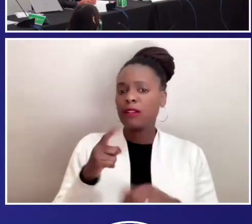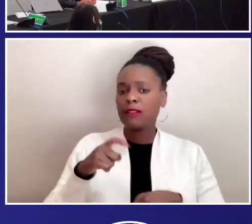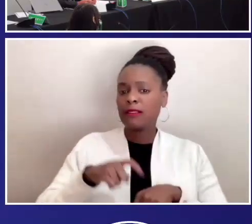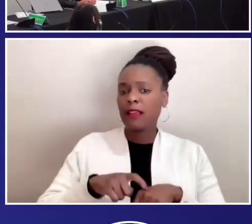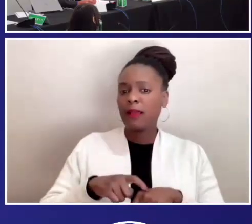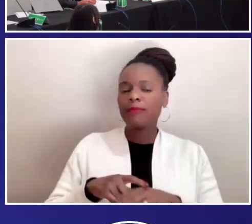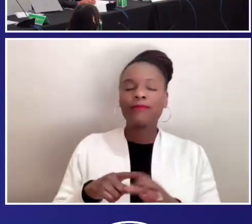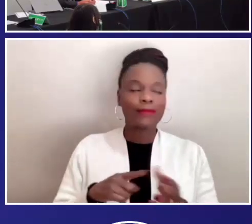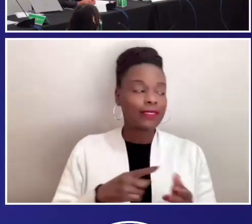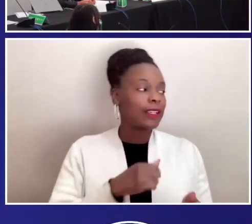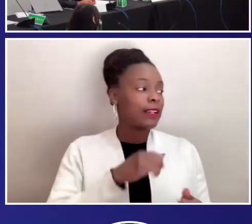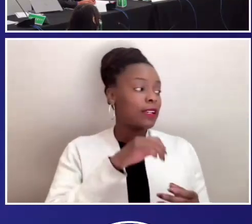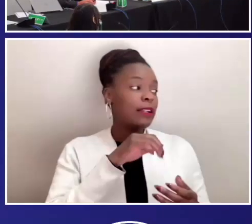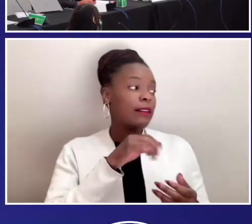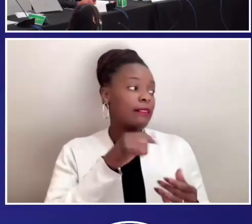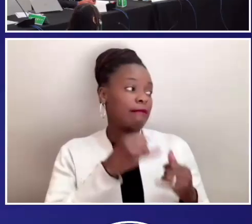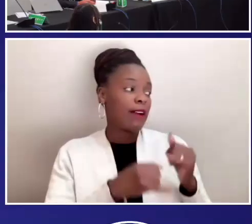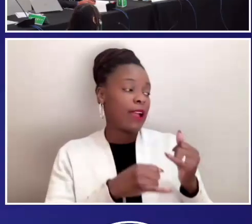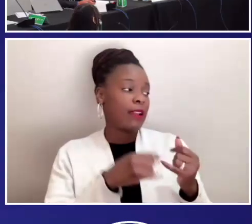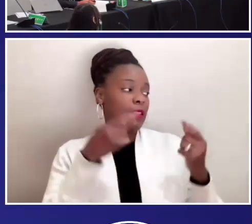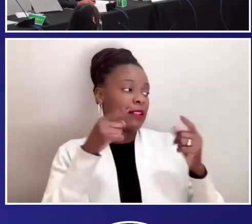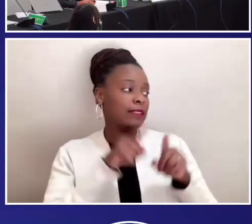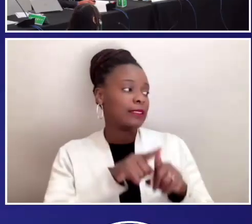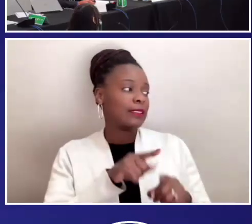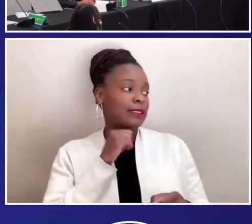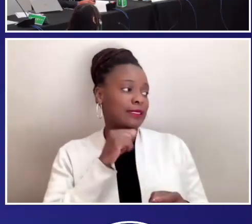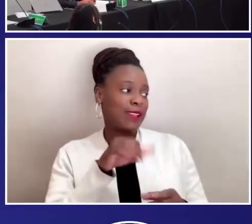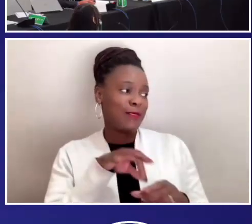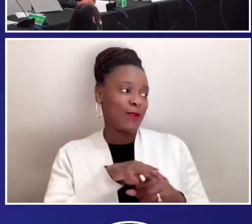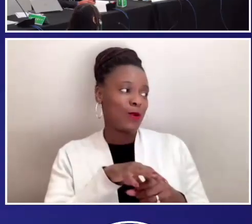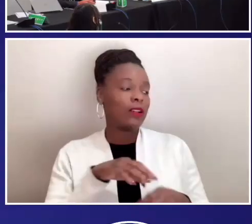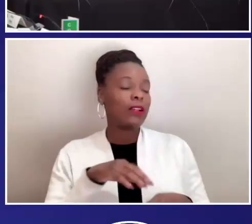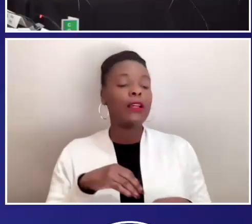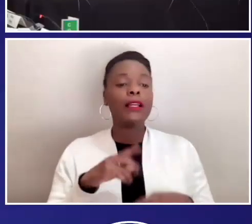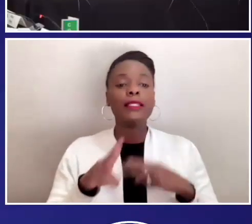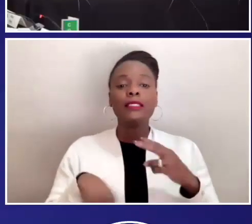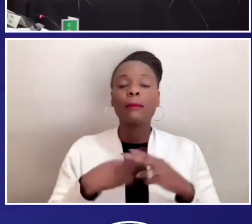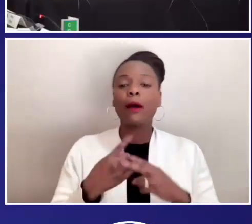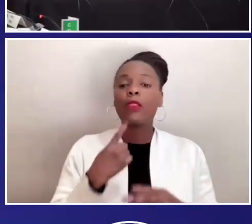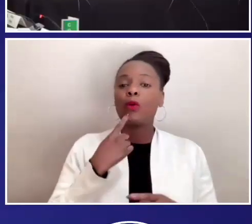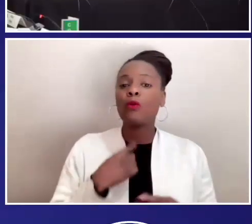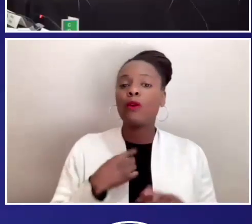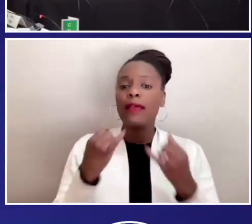your final consensus is on the red line text that we are providing.